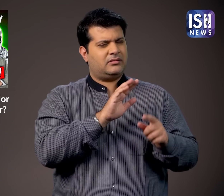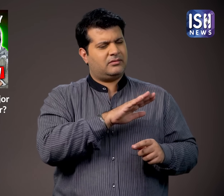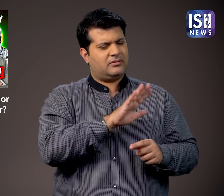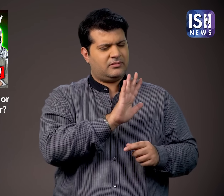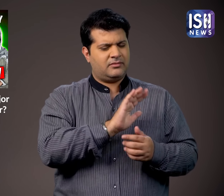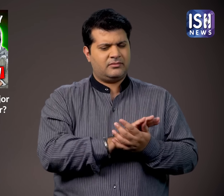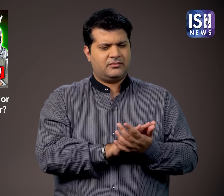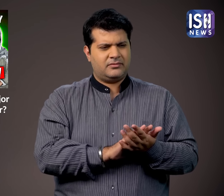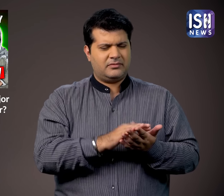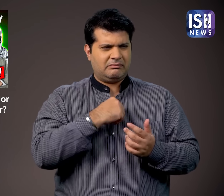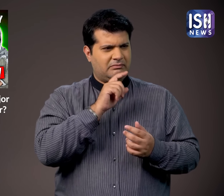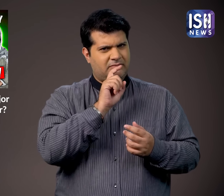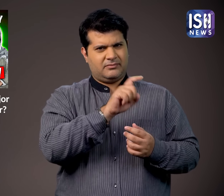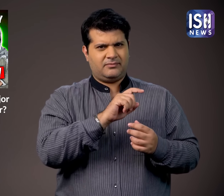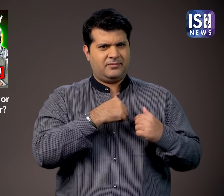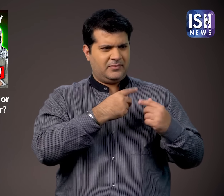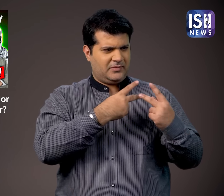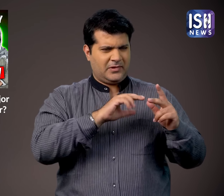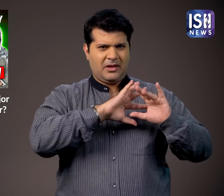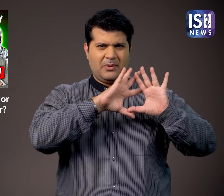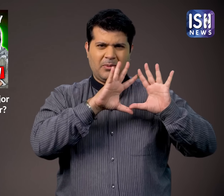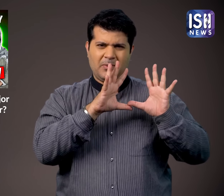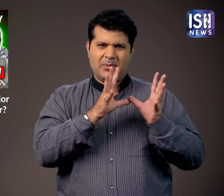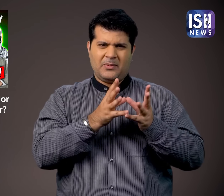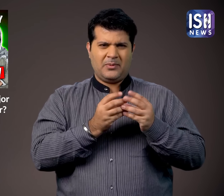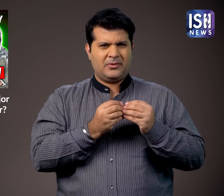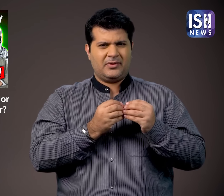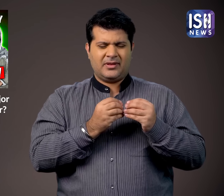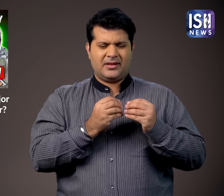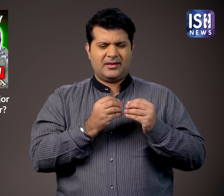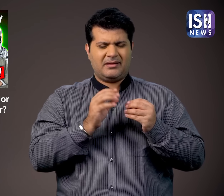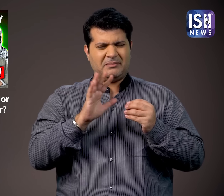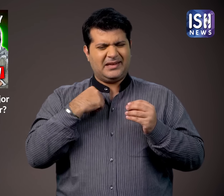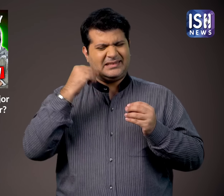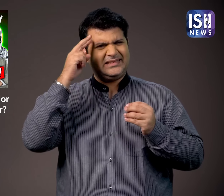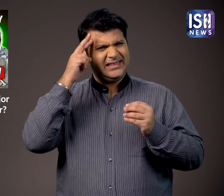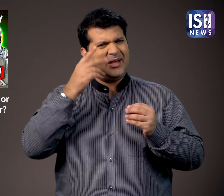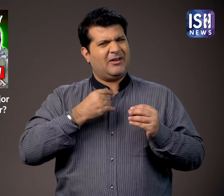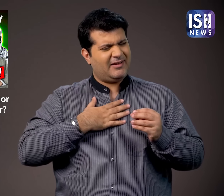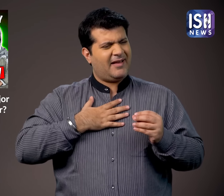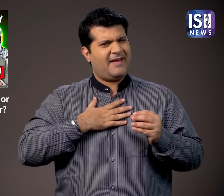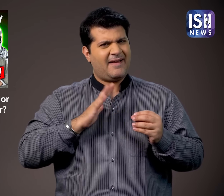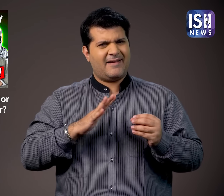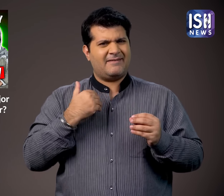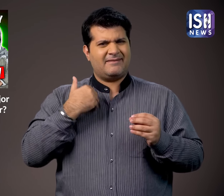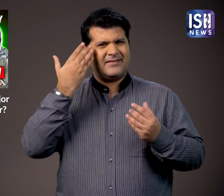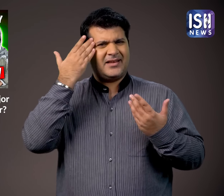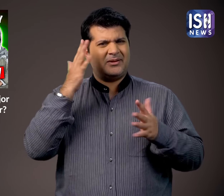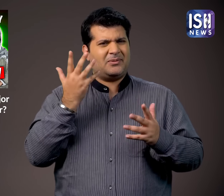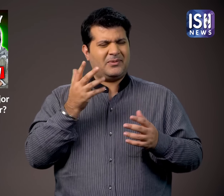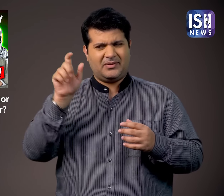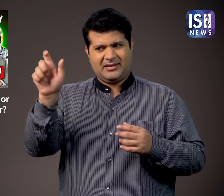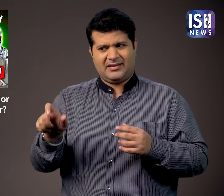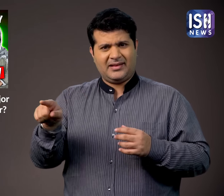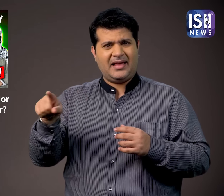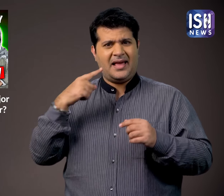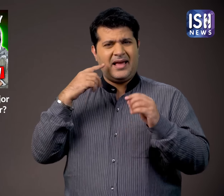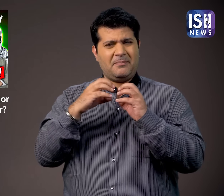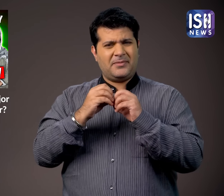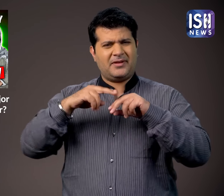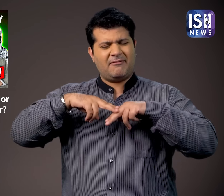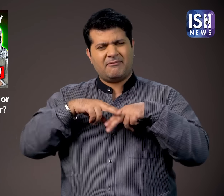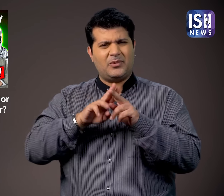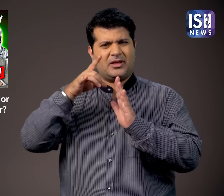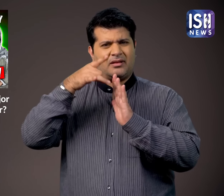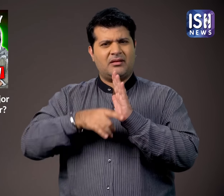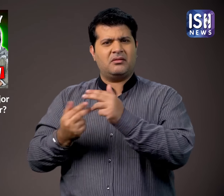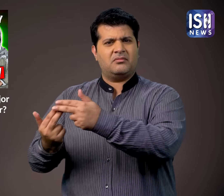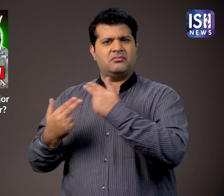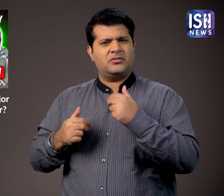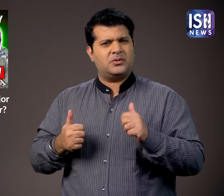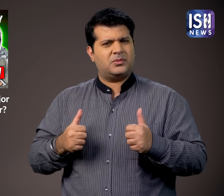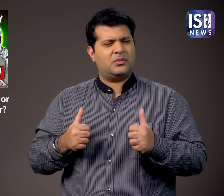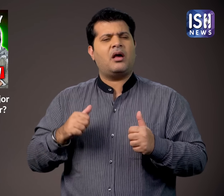He said, "We shared everyrthing about our group with Iftikhar, however, we still did not know much about him.